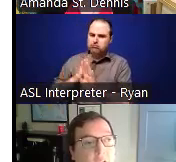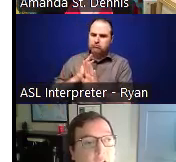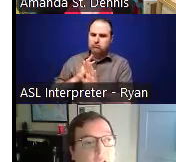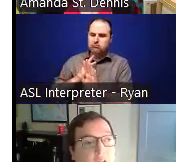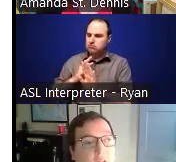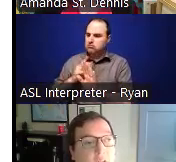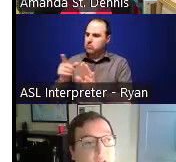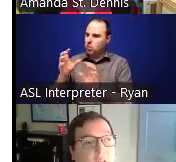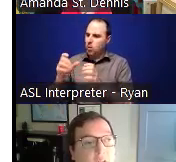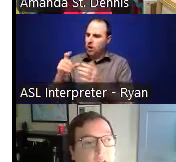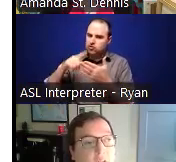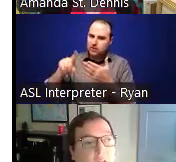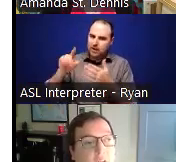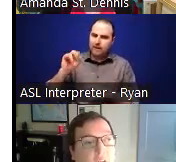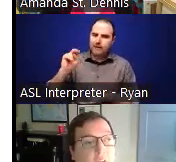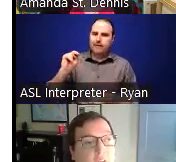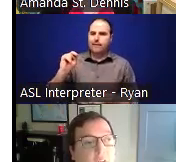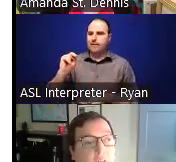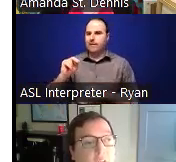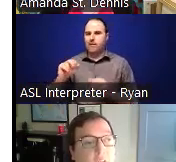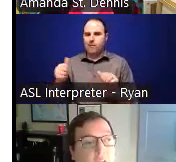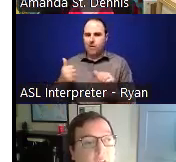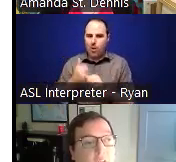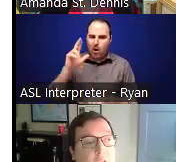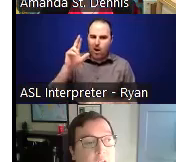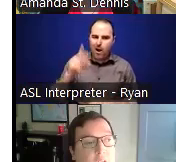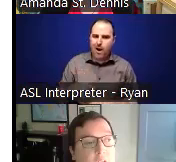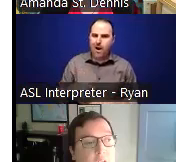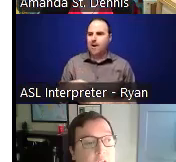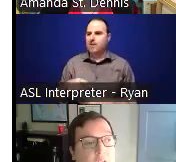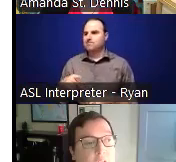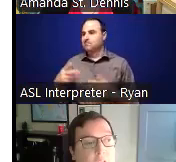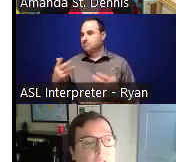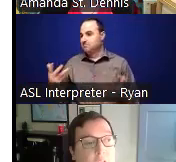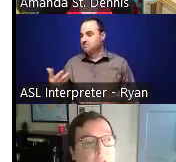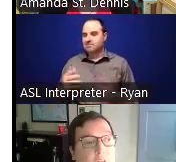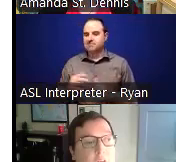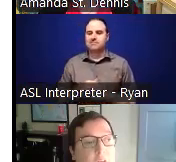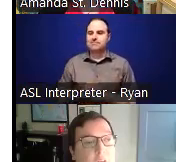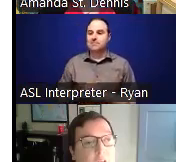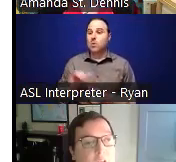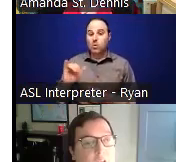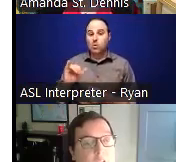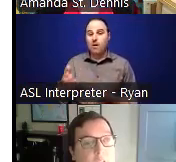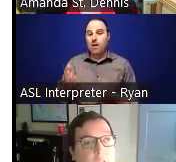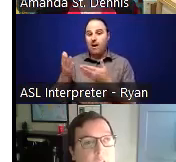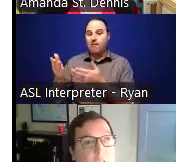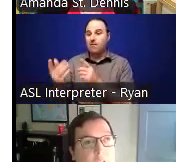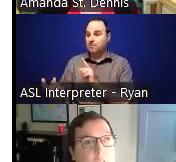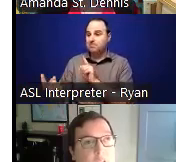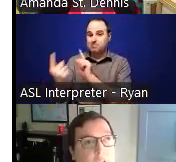check in and to follow up after the meeting and offering to meet individually after the meeting to